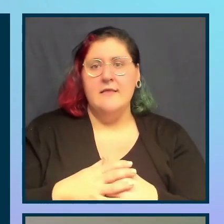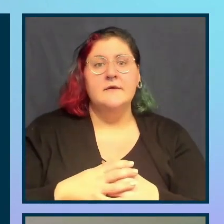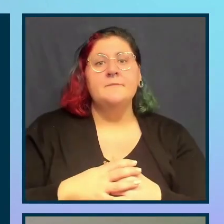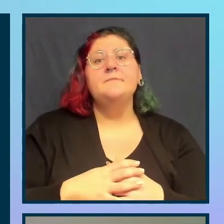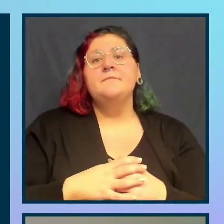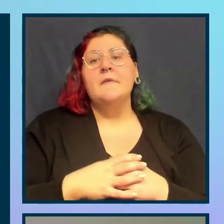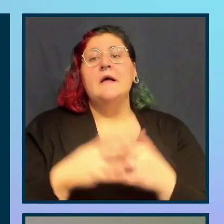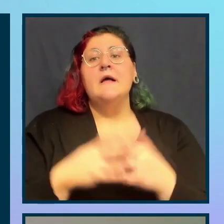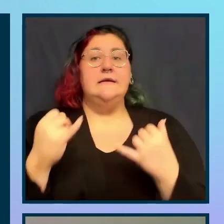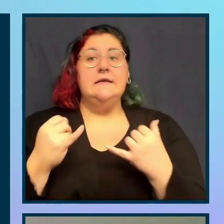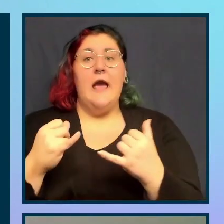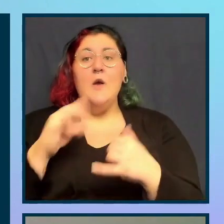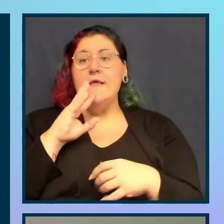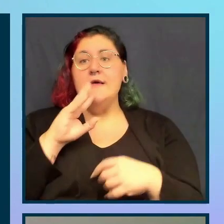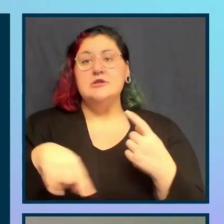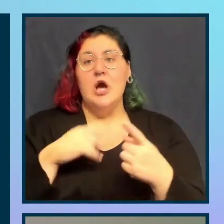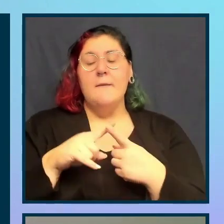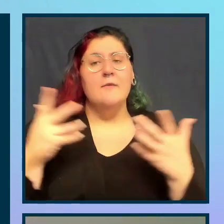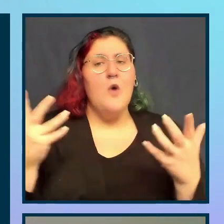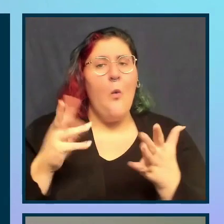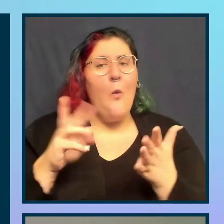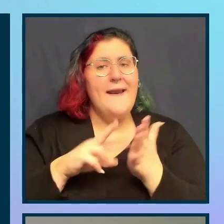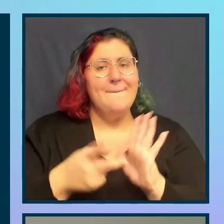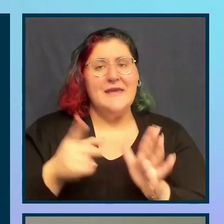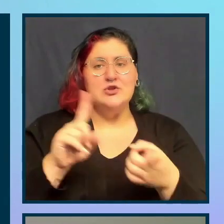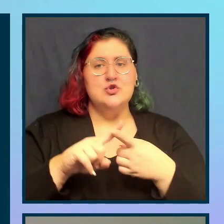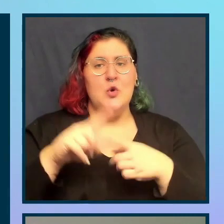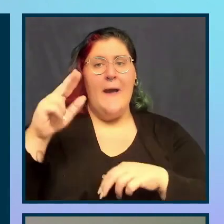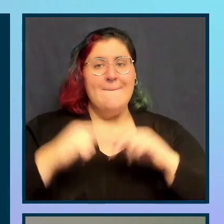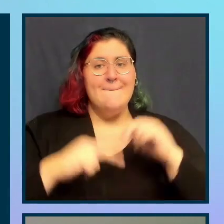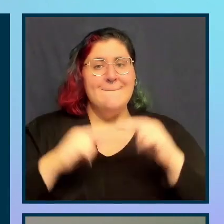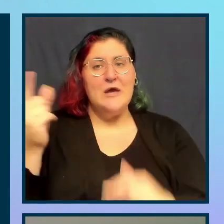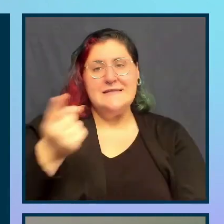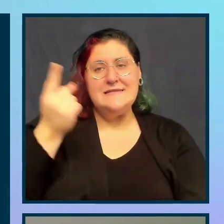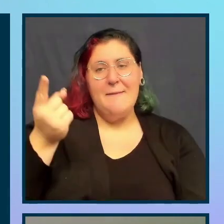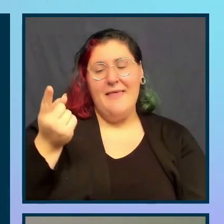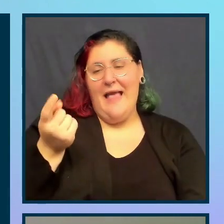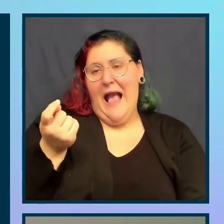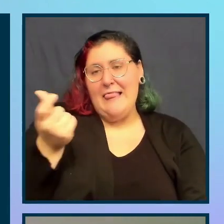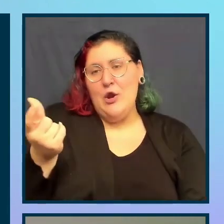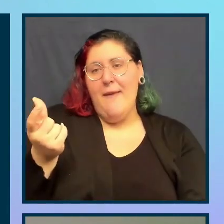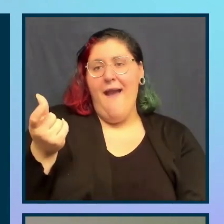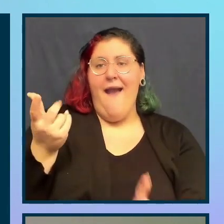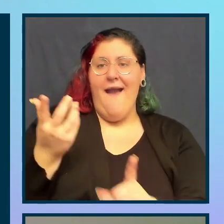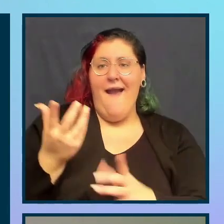what it means to build something that is kind of maybe a little bit beyond the map. Things where, you know,